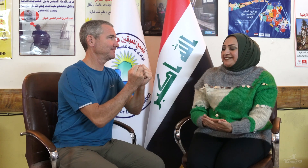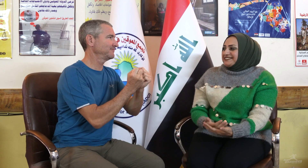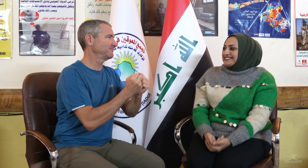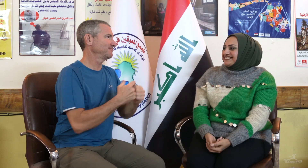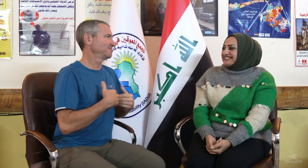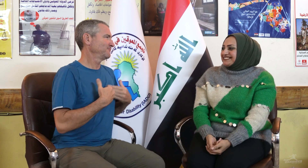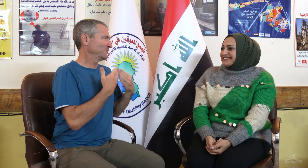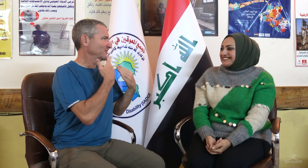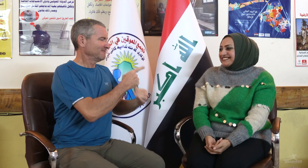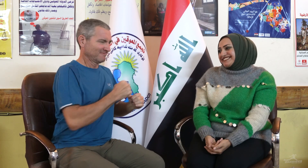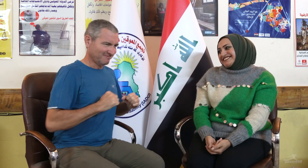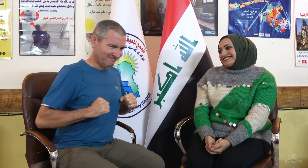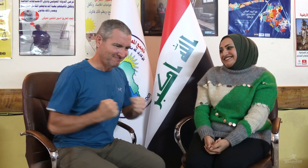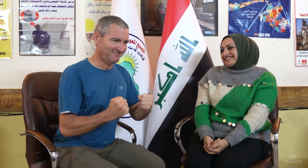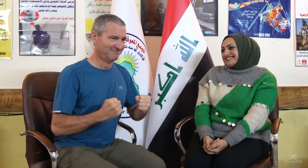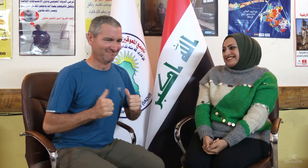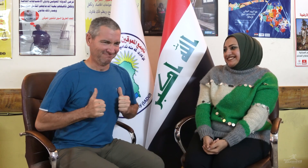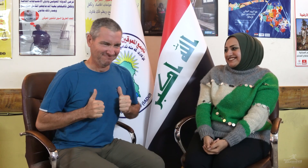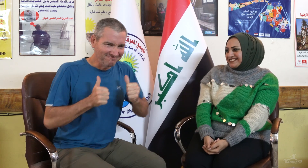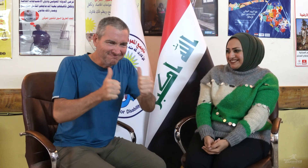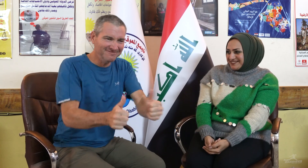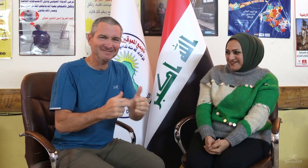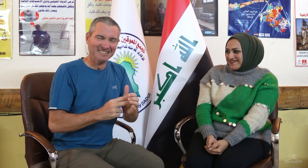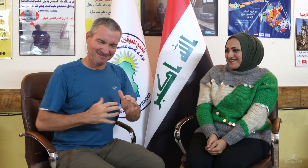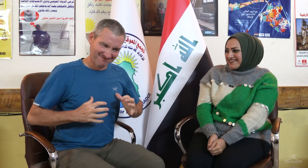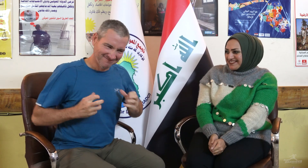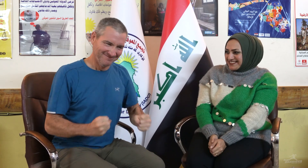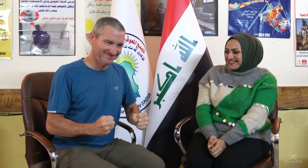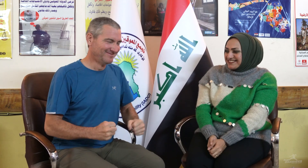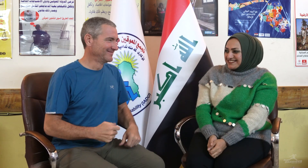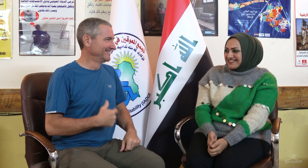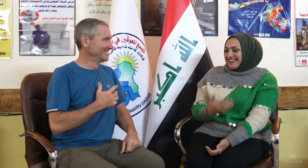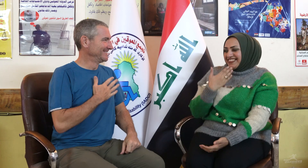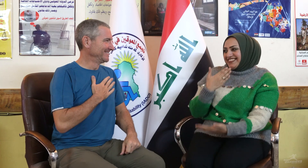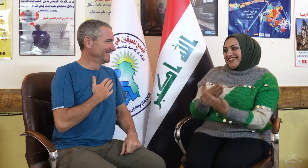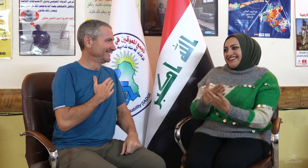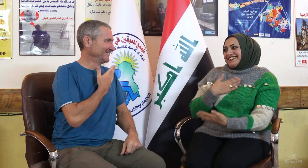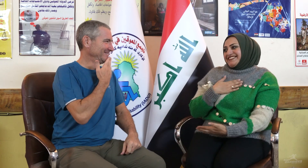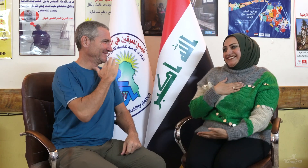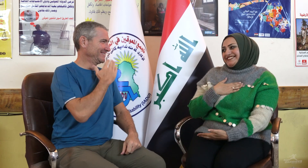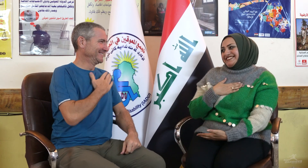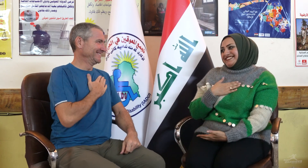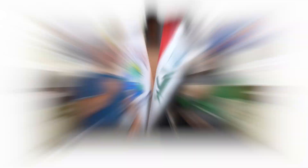Thank you for pushing these efforts, it’s been an honor! Thank you!